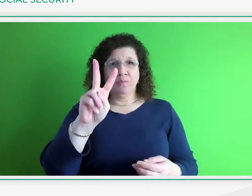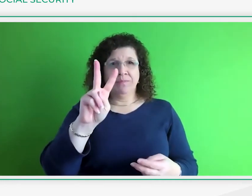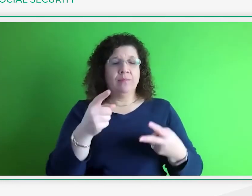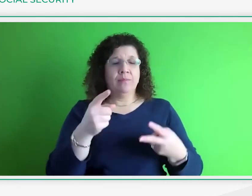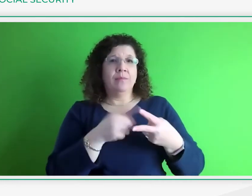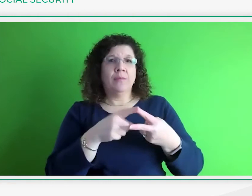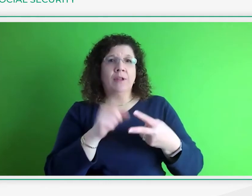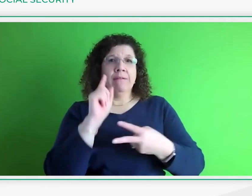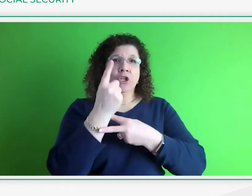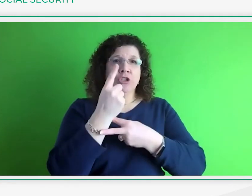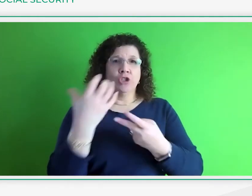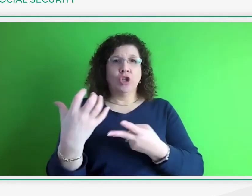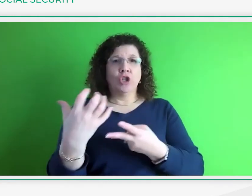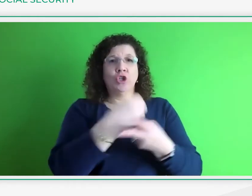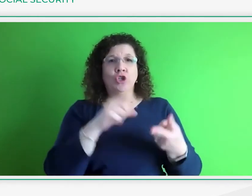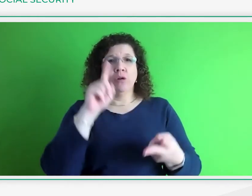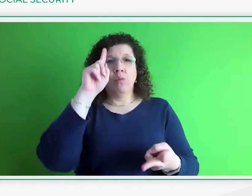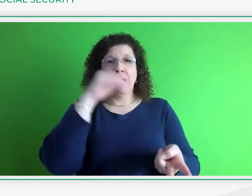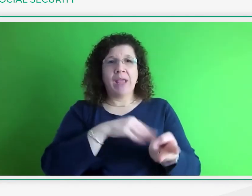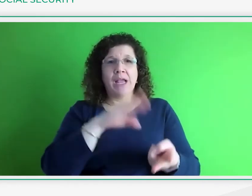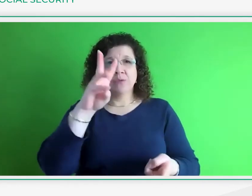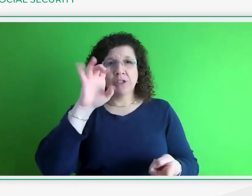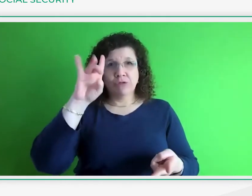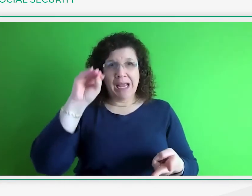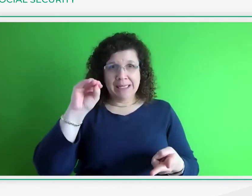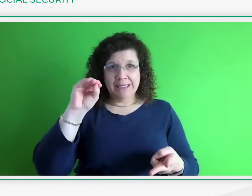The first earning is $1,680.